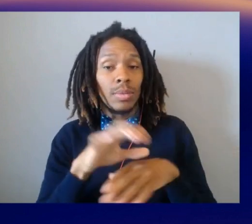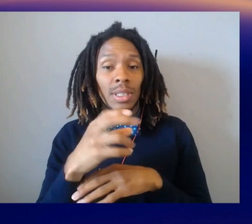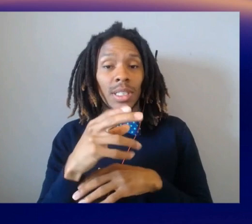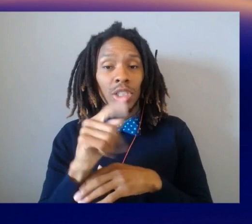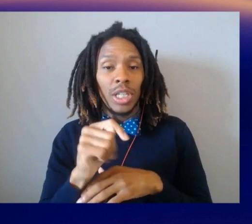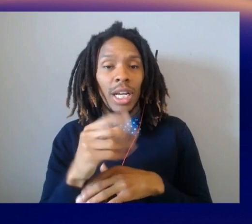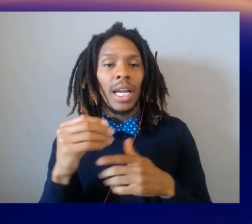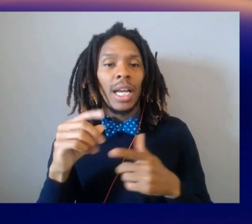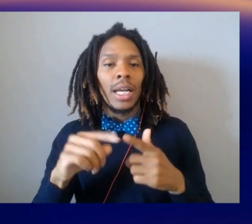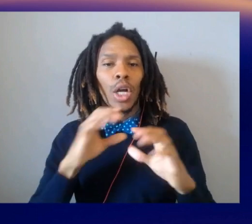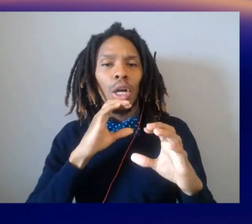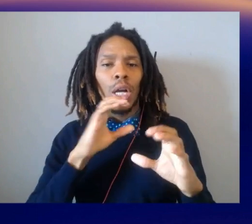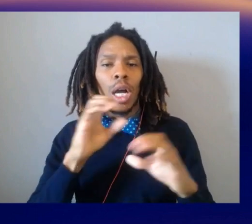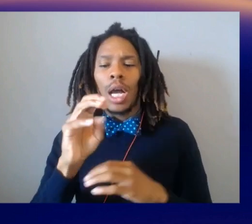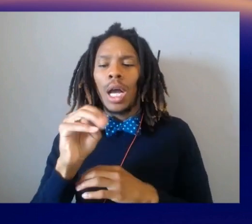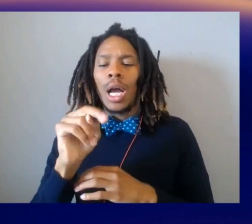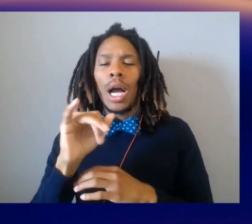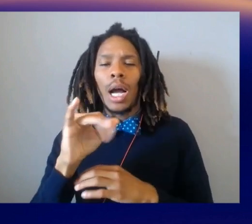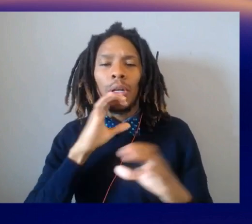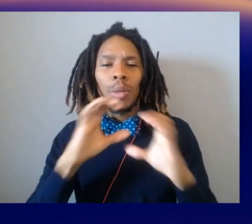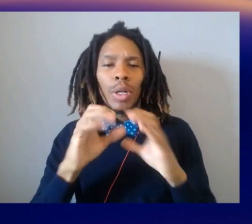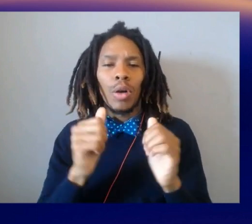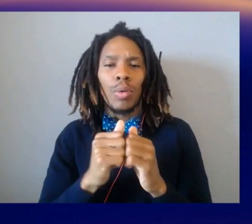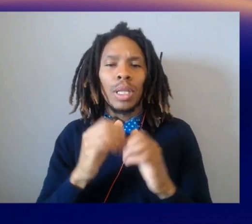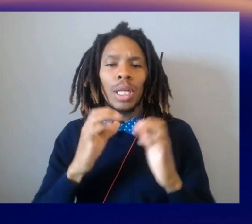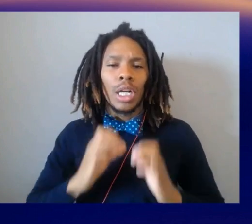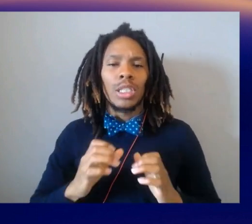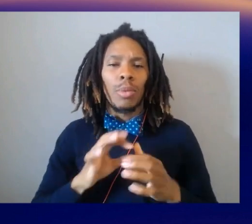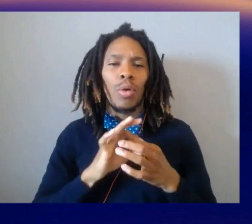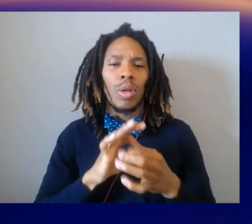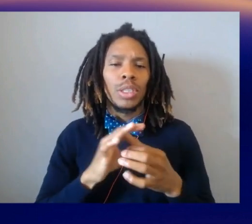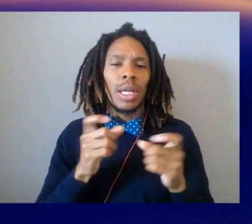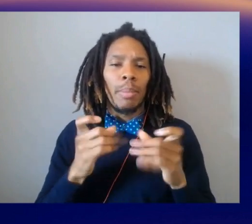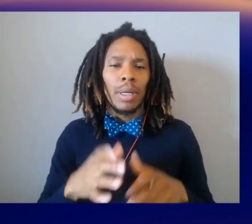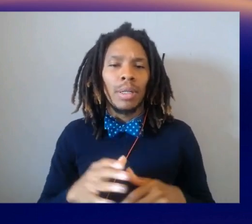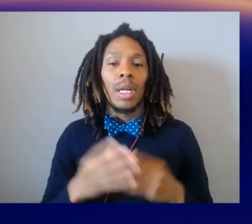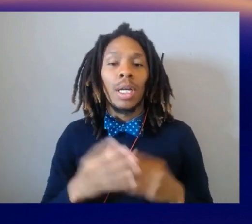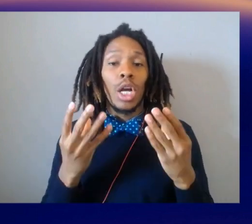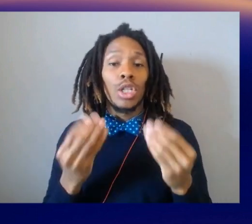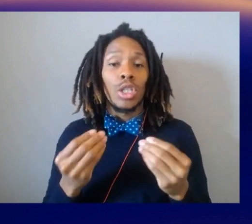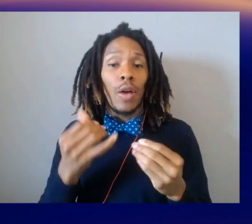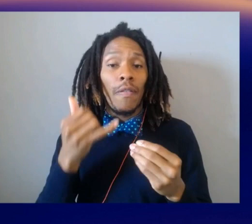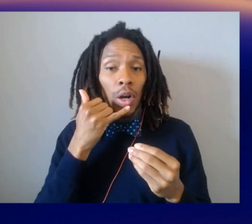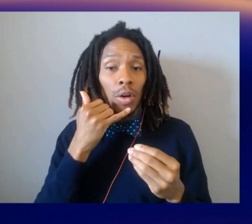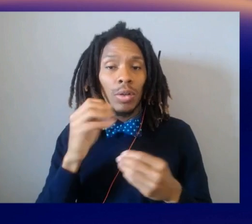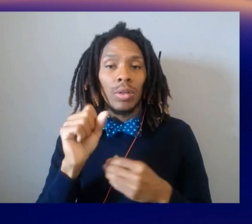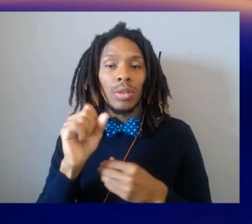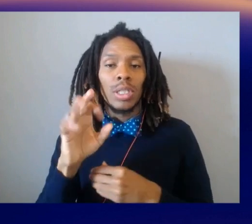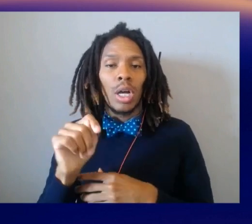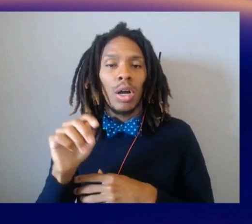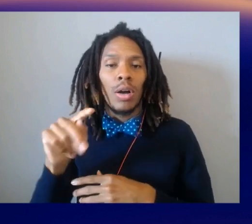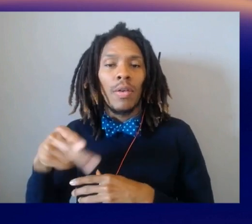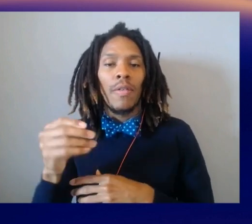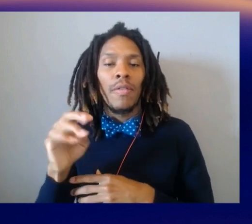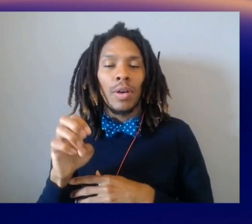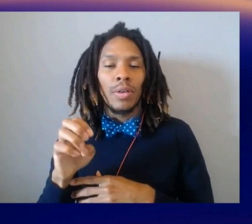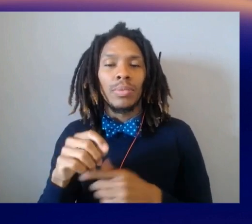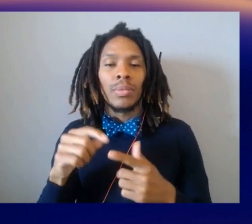for customer relationship management. Soft phone is to help people think about this. Remote call center is the terms